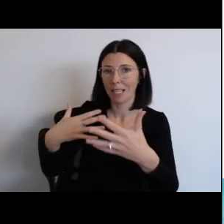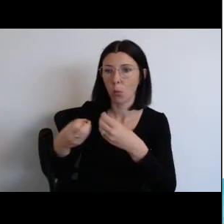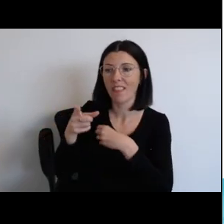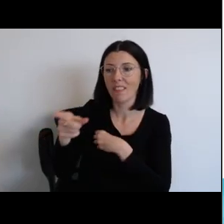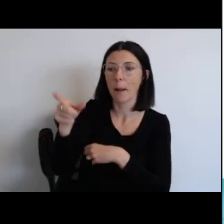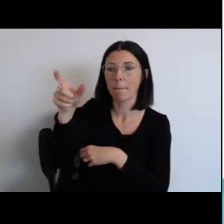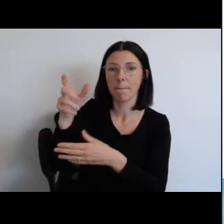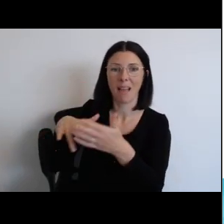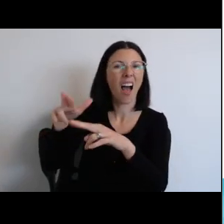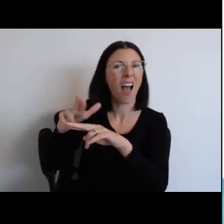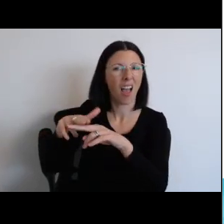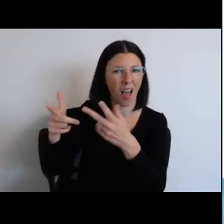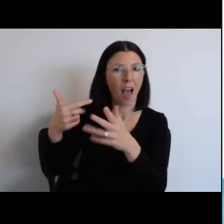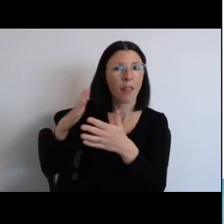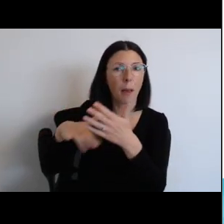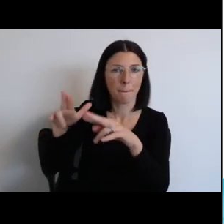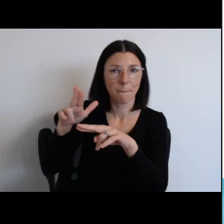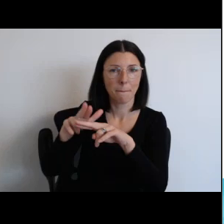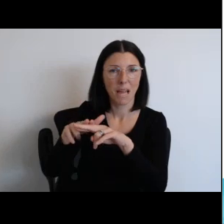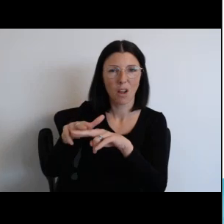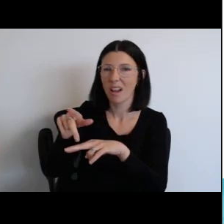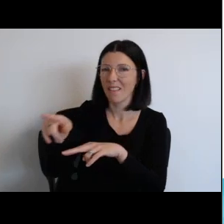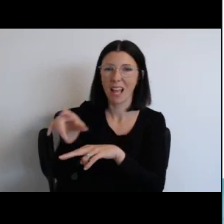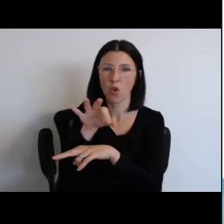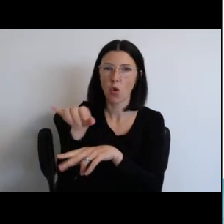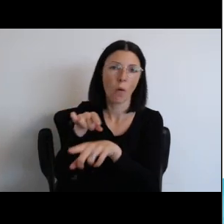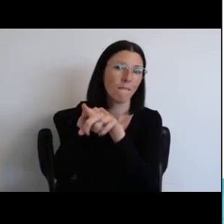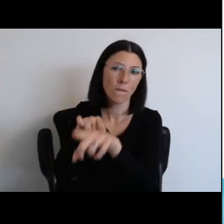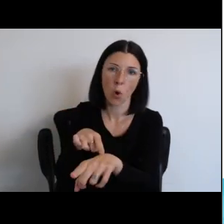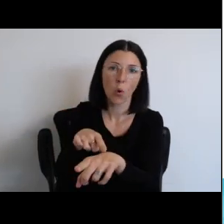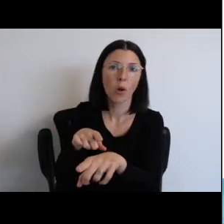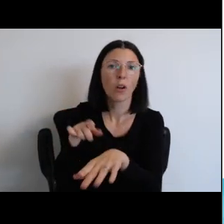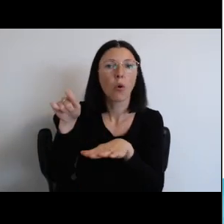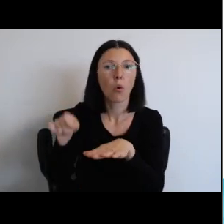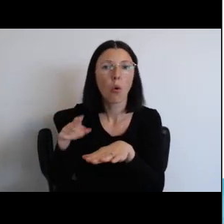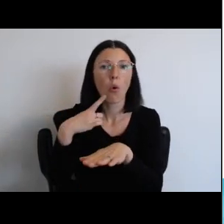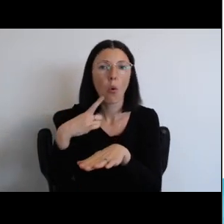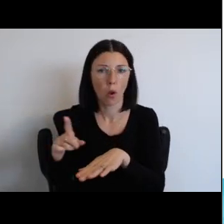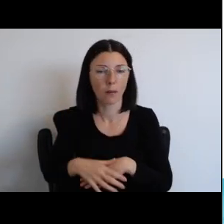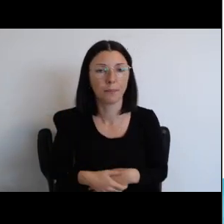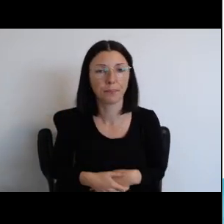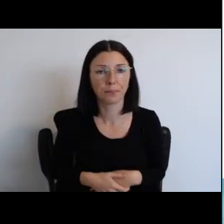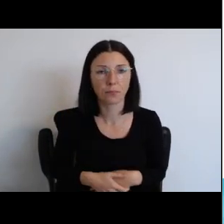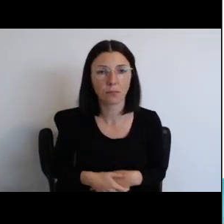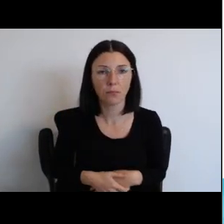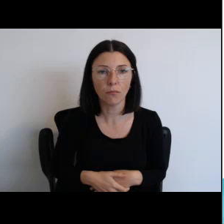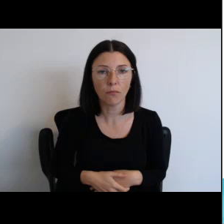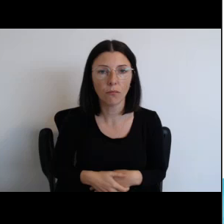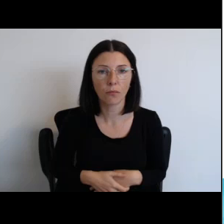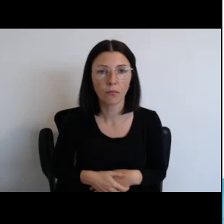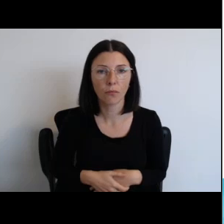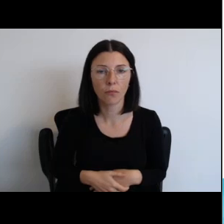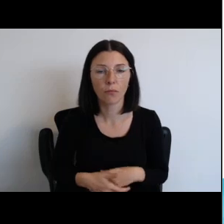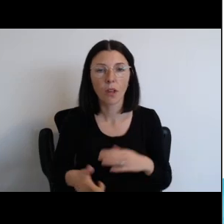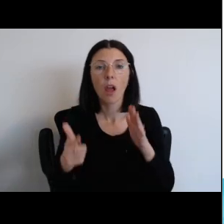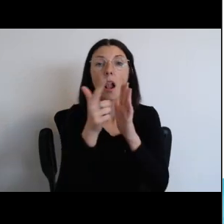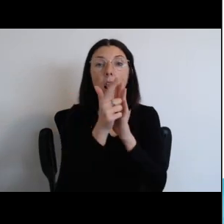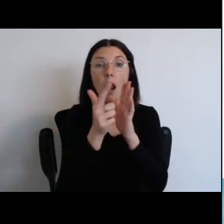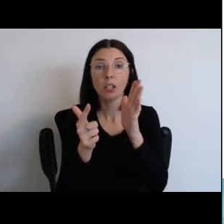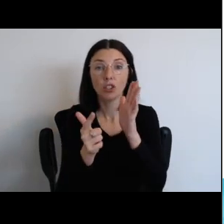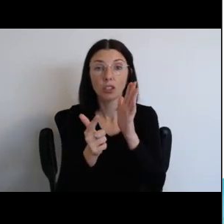they're required to under the existing court orders so um the legislation um allows um for